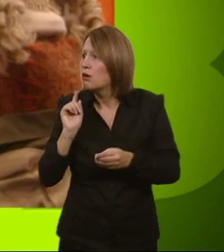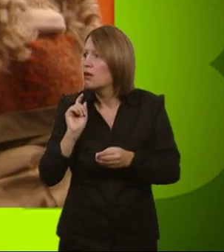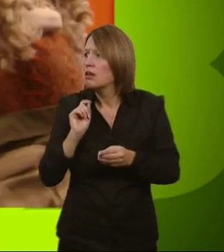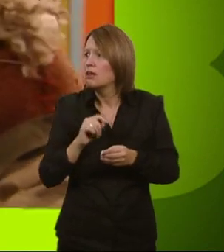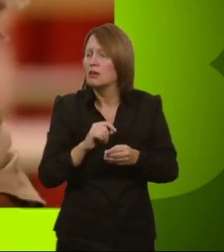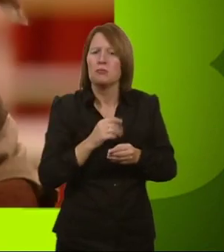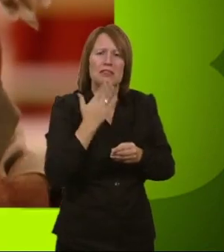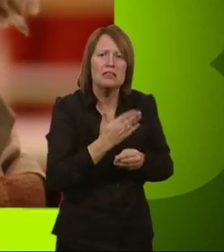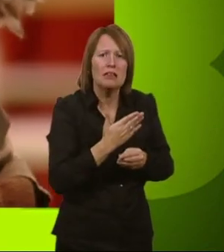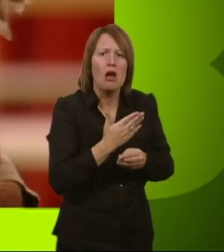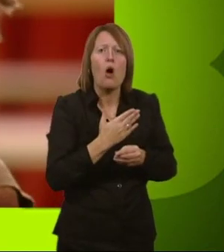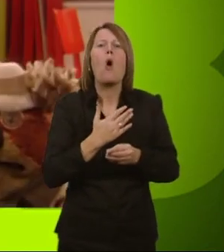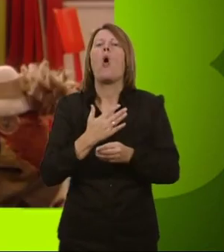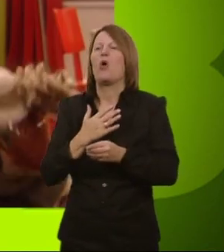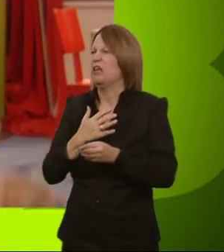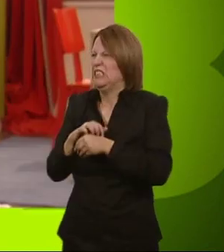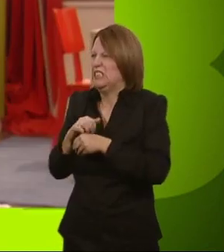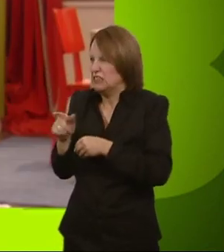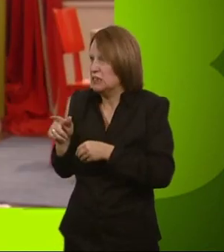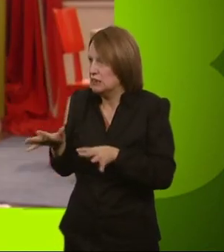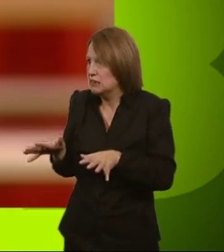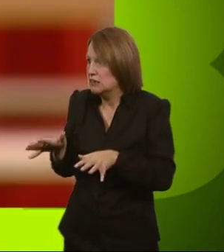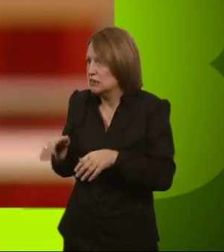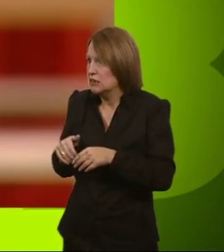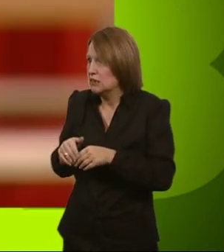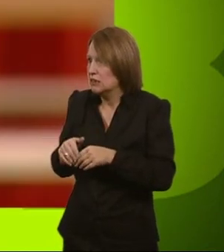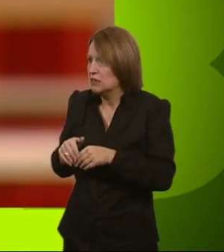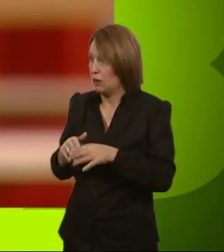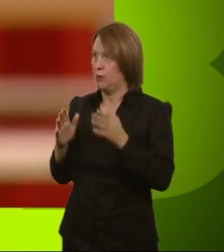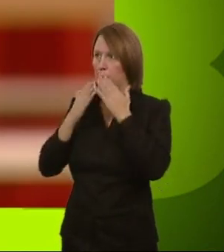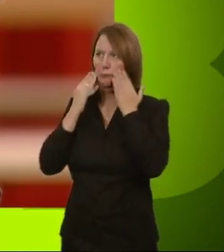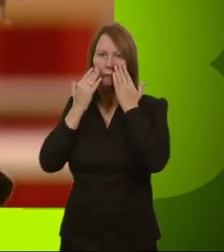please but it's